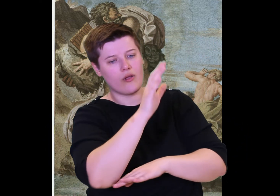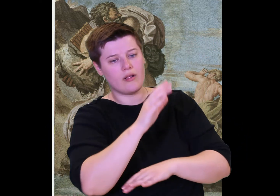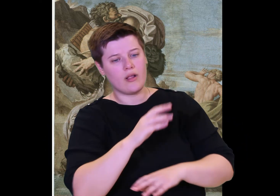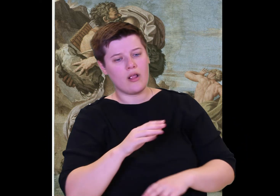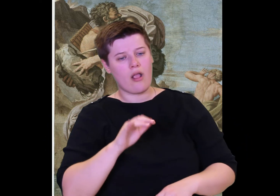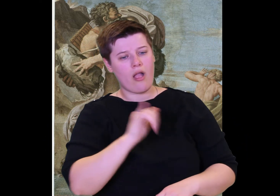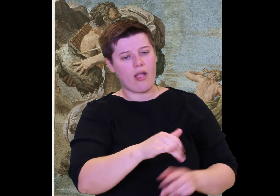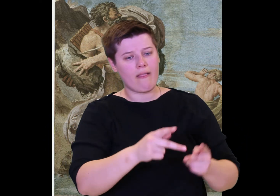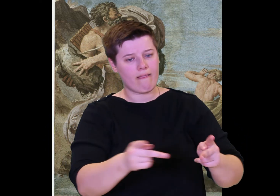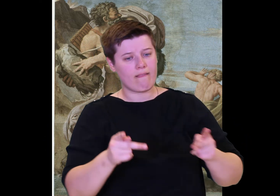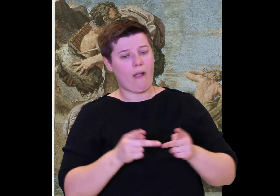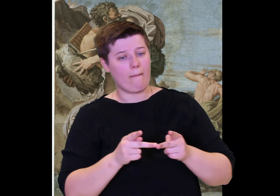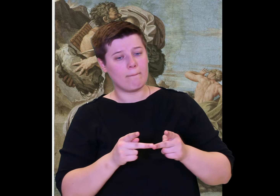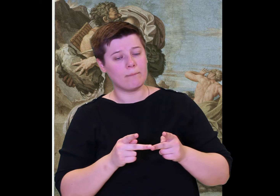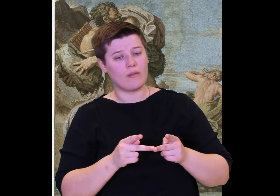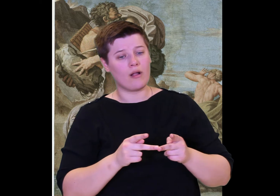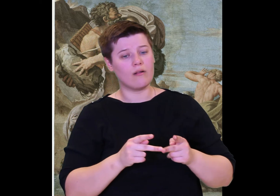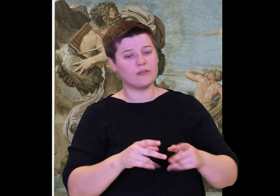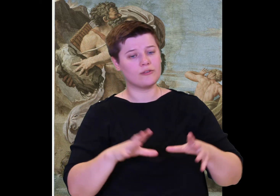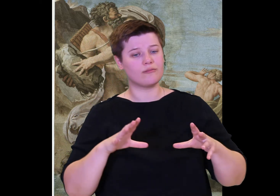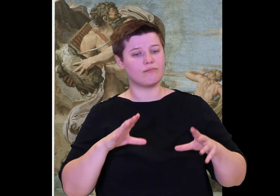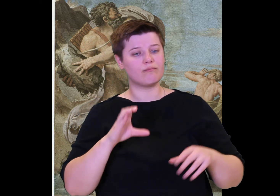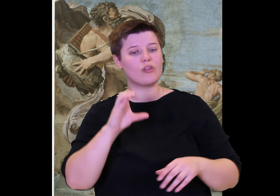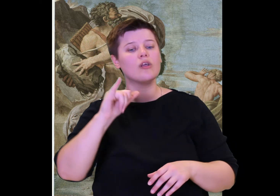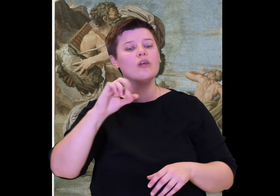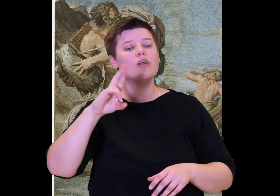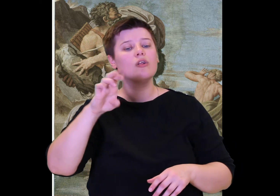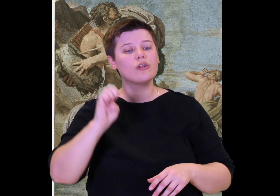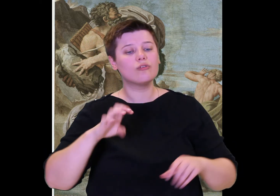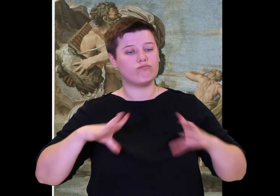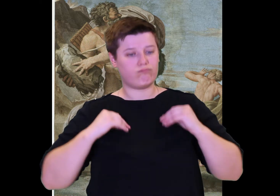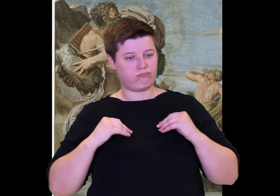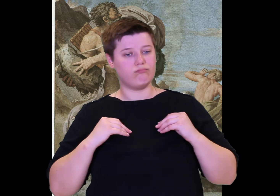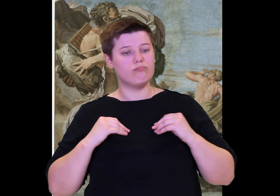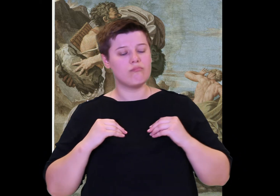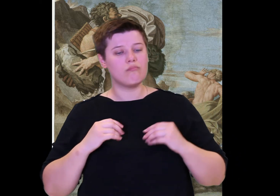sharp sword and ran up from the ship to higher ground, to look for signs of